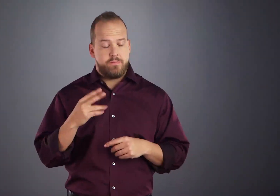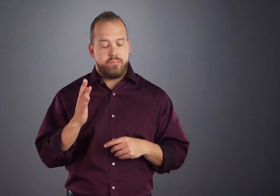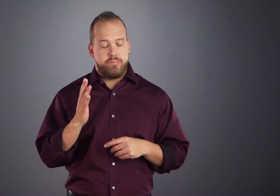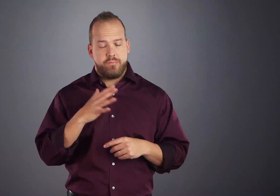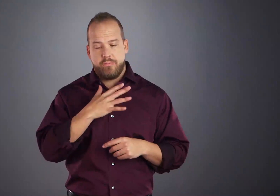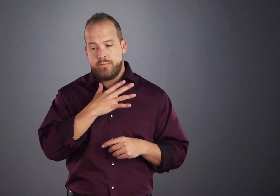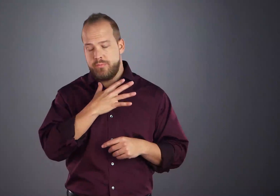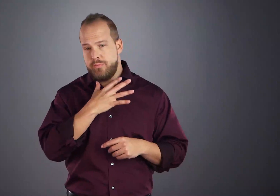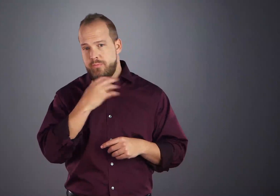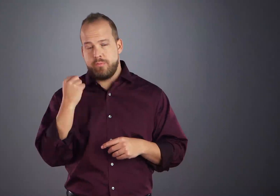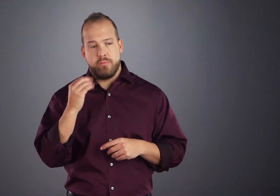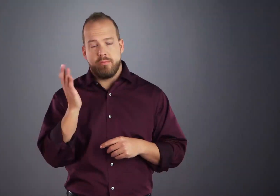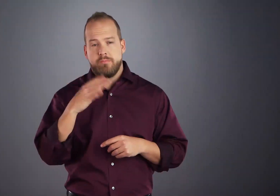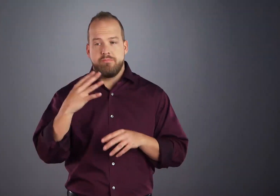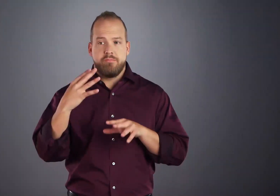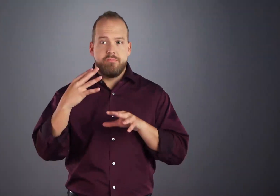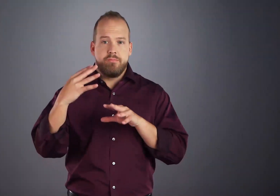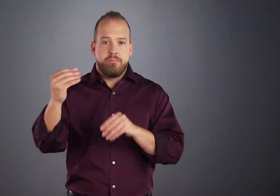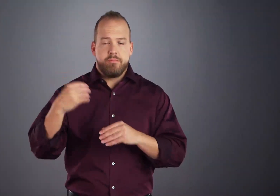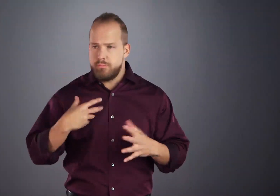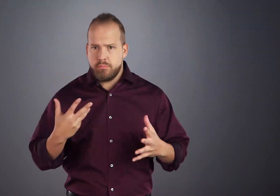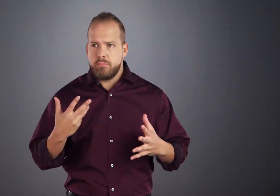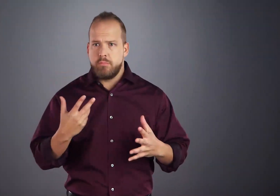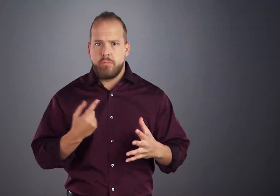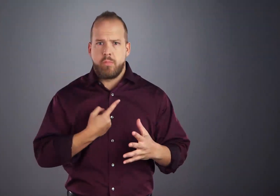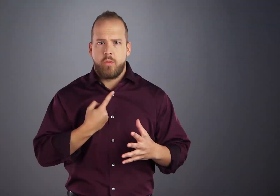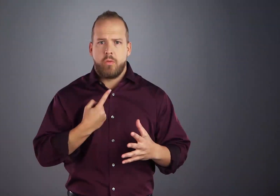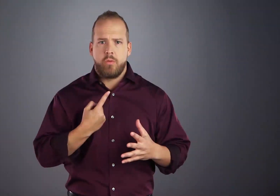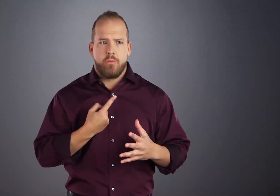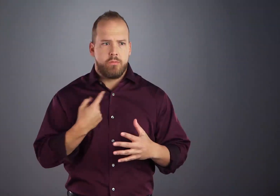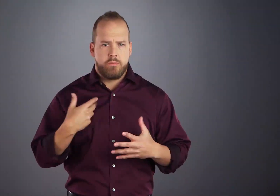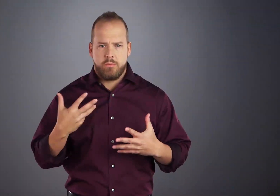This time we stayed broke.